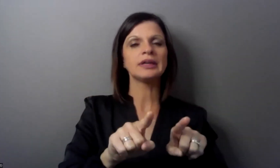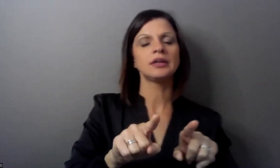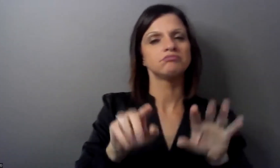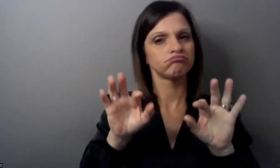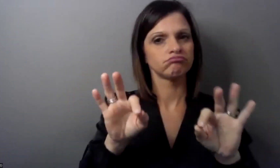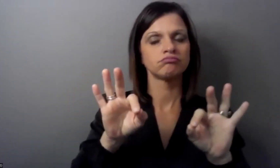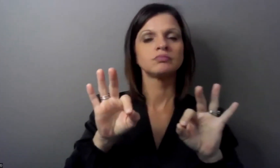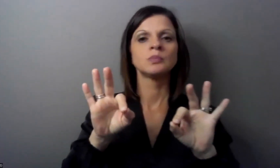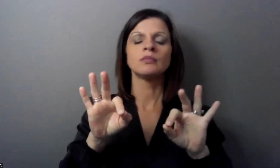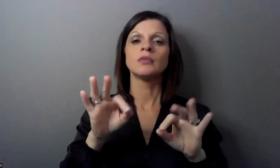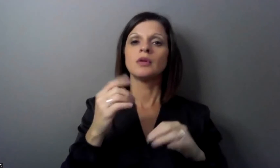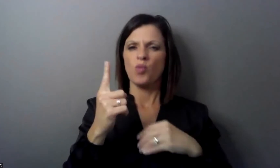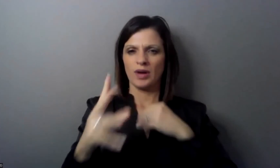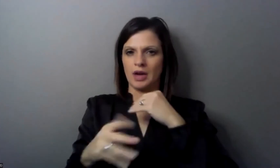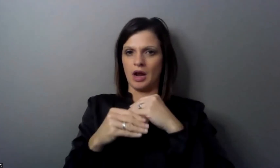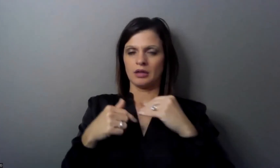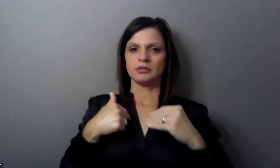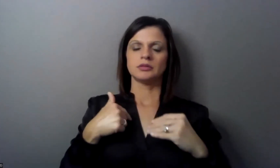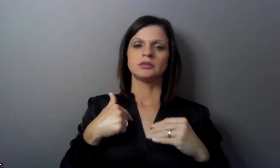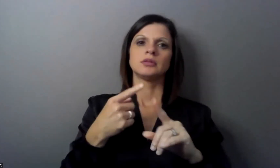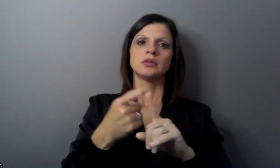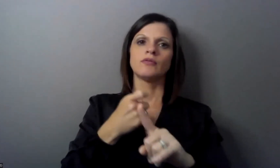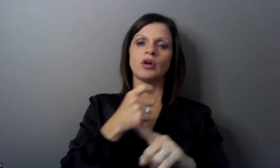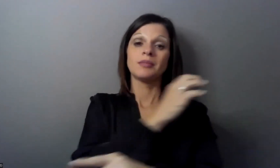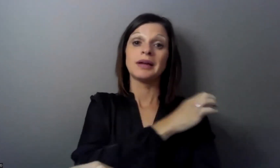from a clinical perspective. One of the biggest mistakes that people make